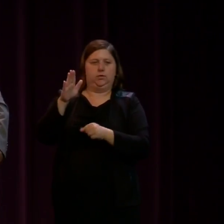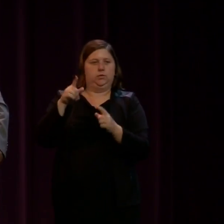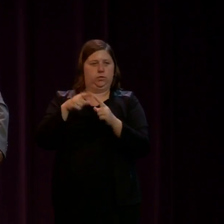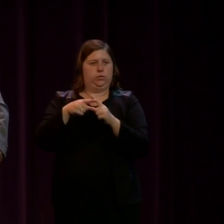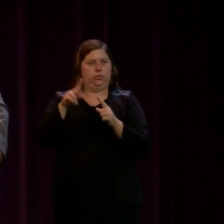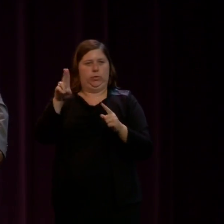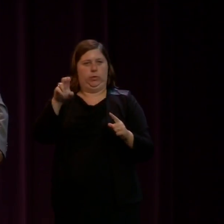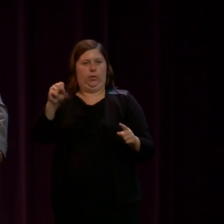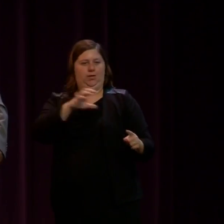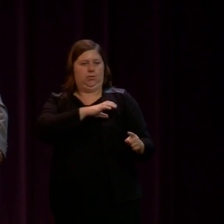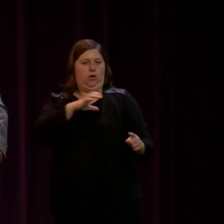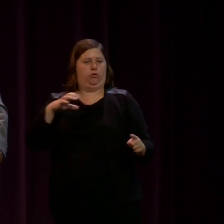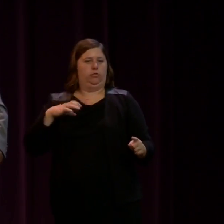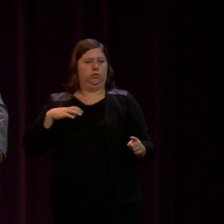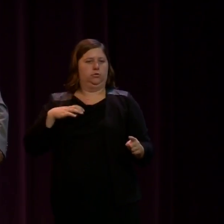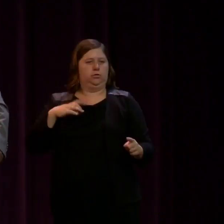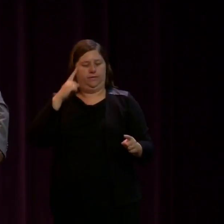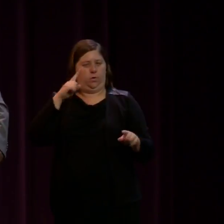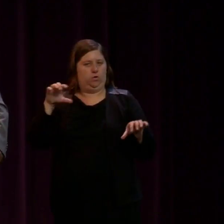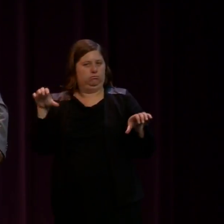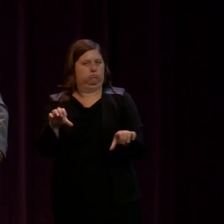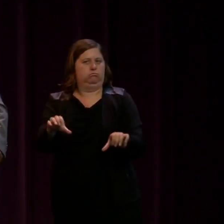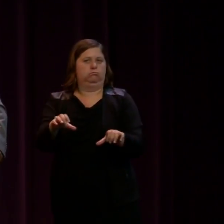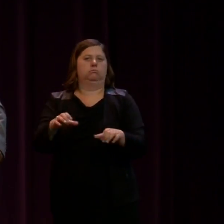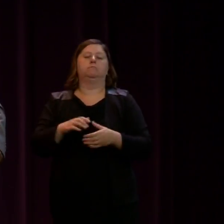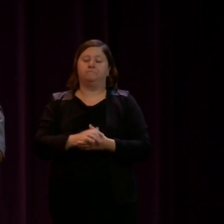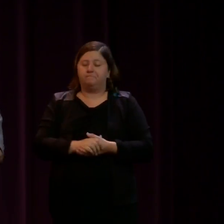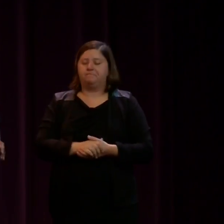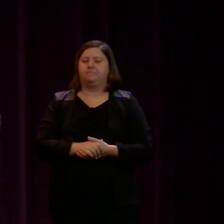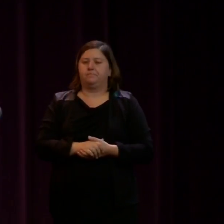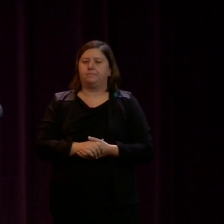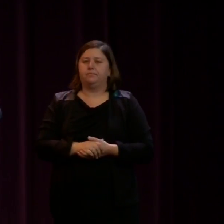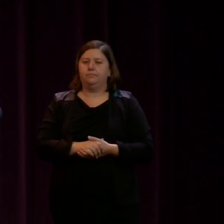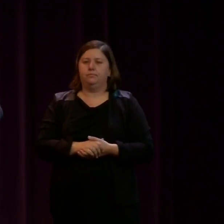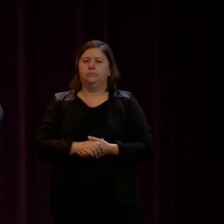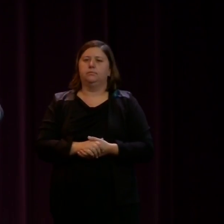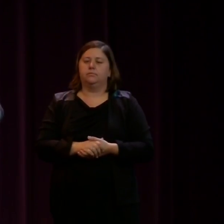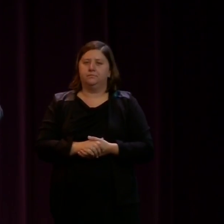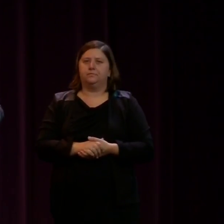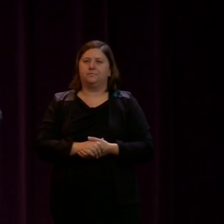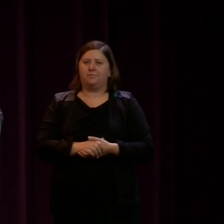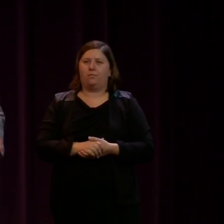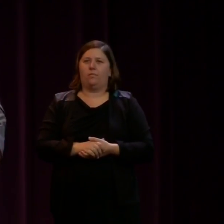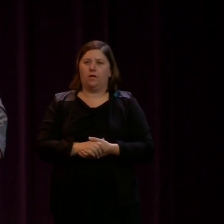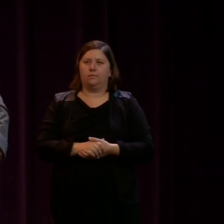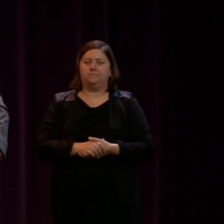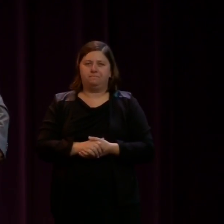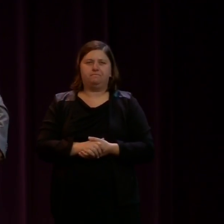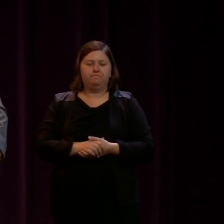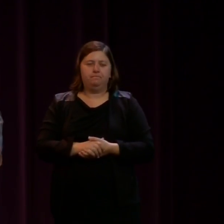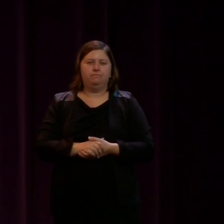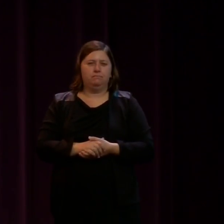THE UNITED STATES FOR ACTION BY THE CONGRESS. IT IS IMPORTANT THROUGH THIS PROCESS THAT CITIZENS